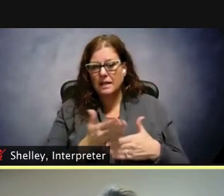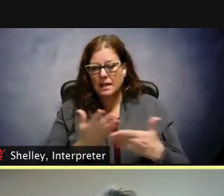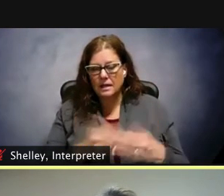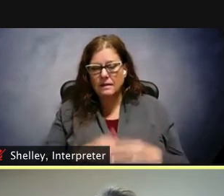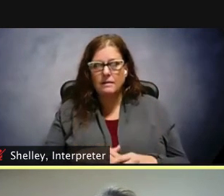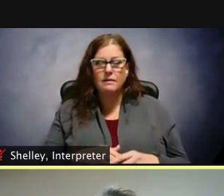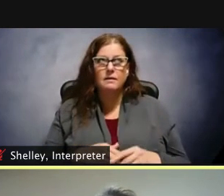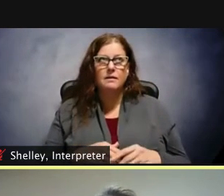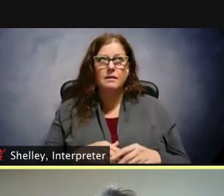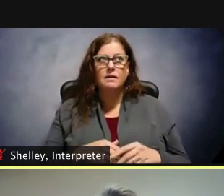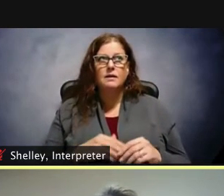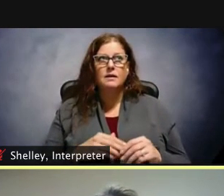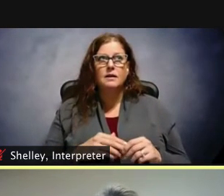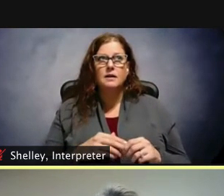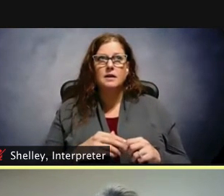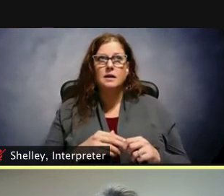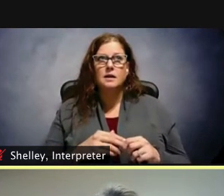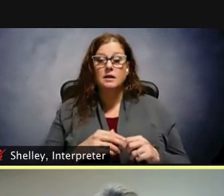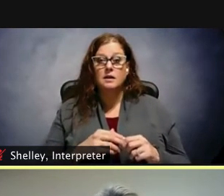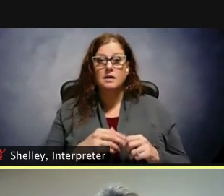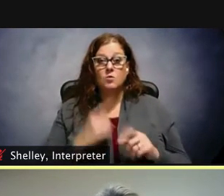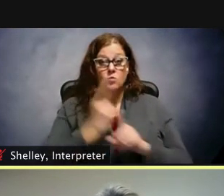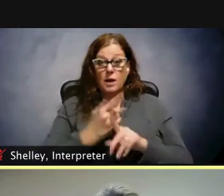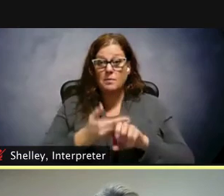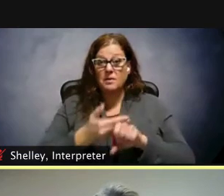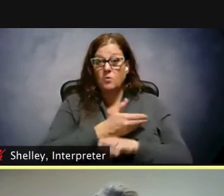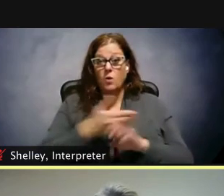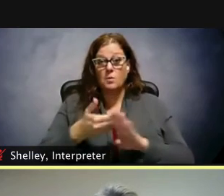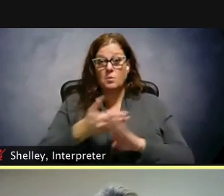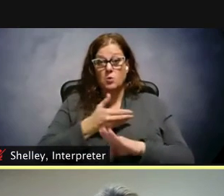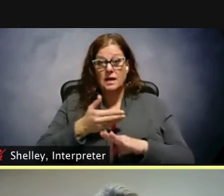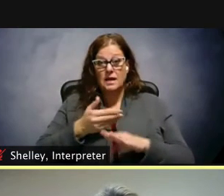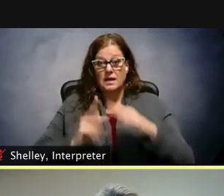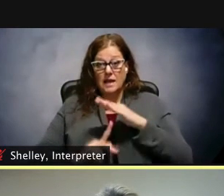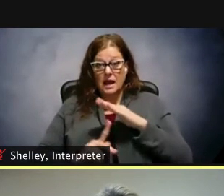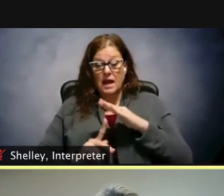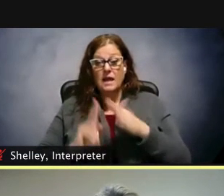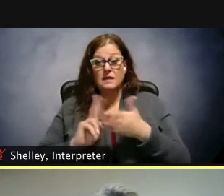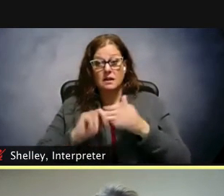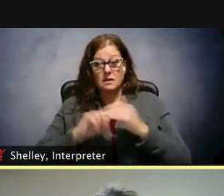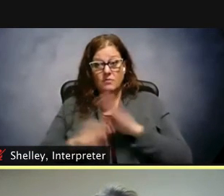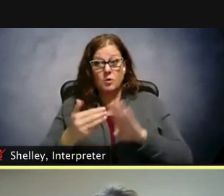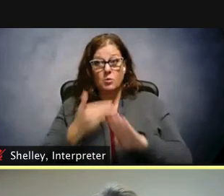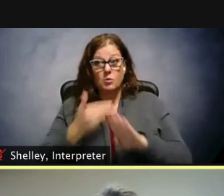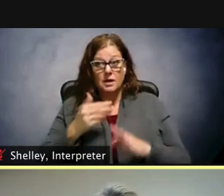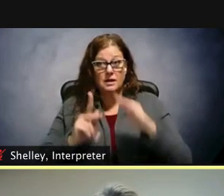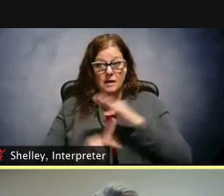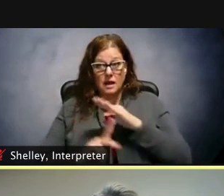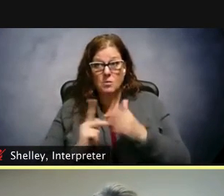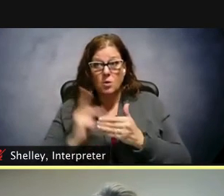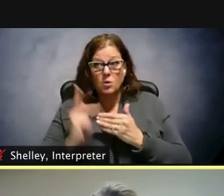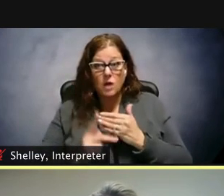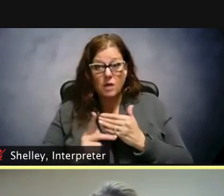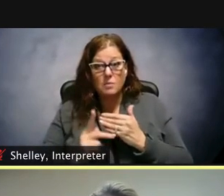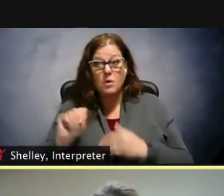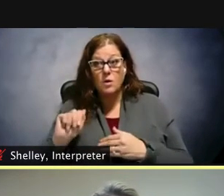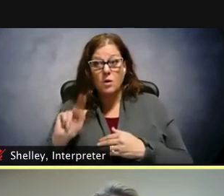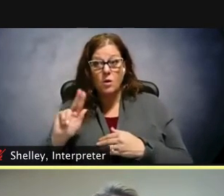And just before pre-K, he was enrolled in a pre k program in August, that first week of August, they